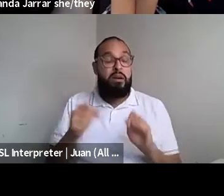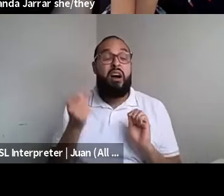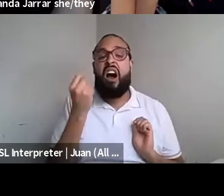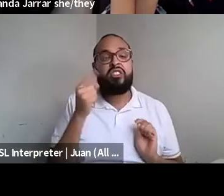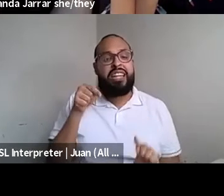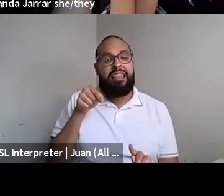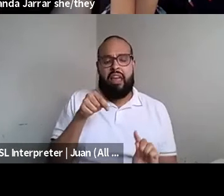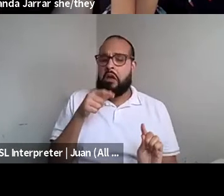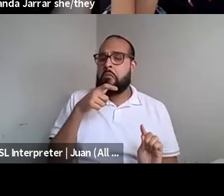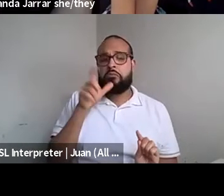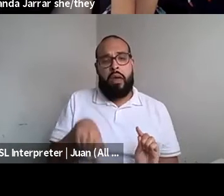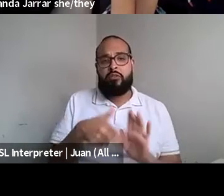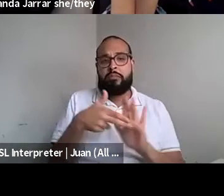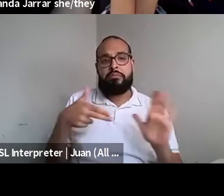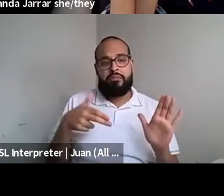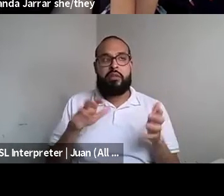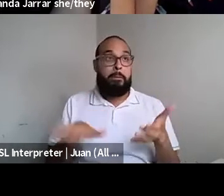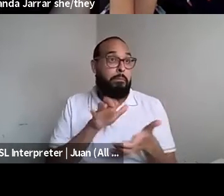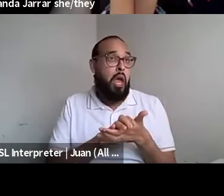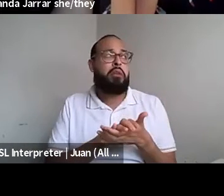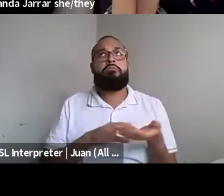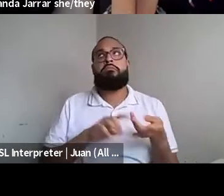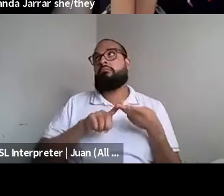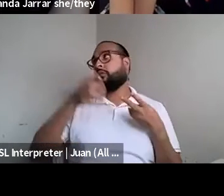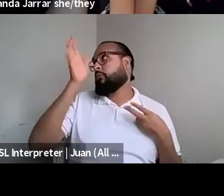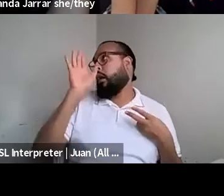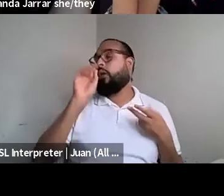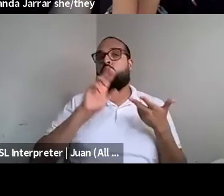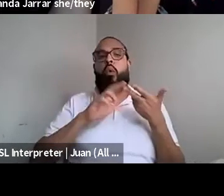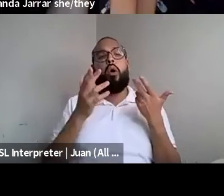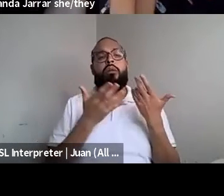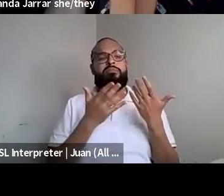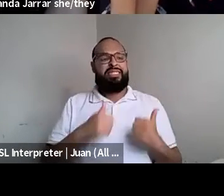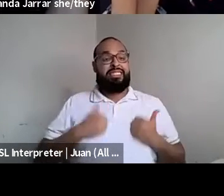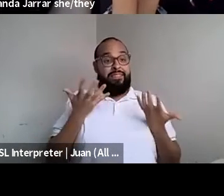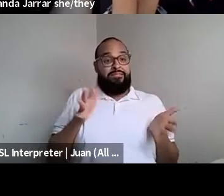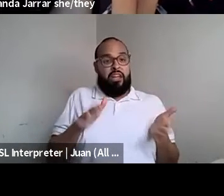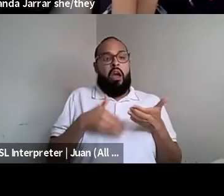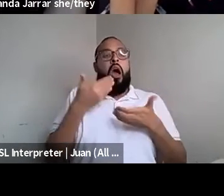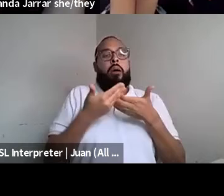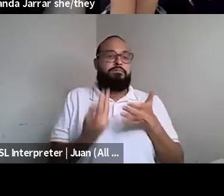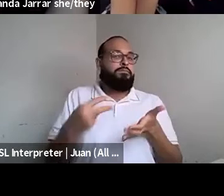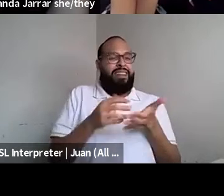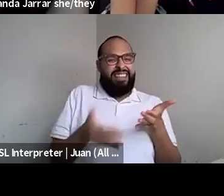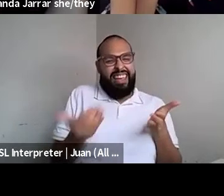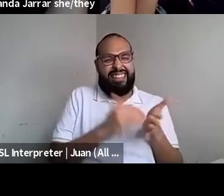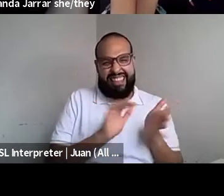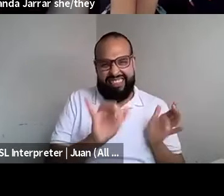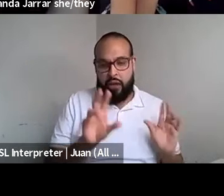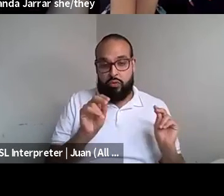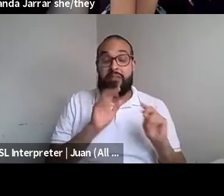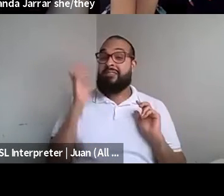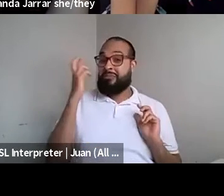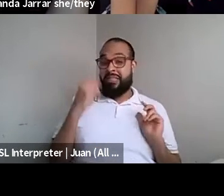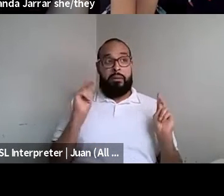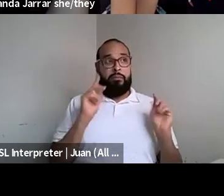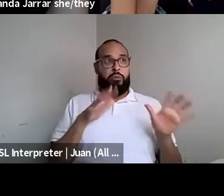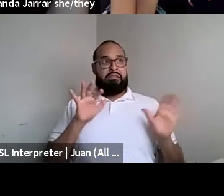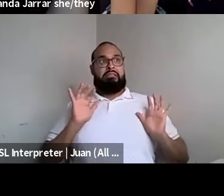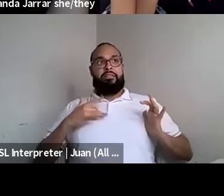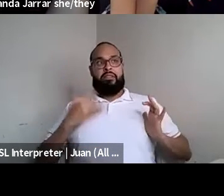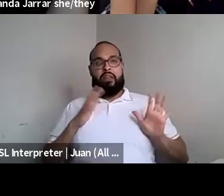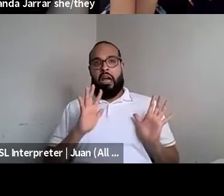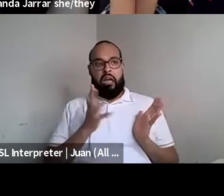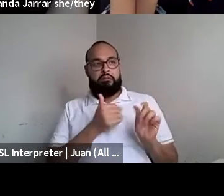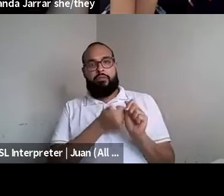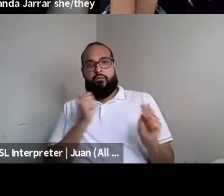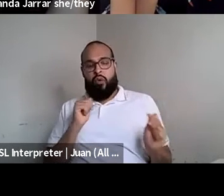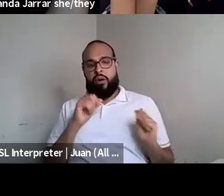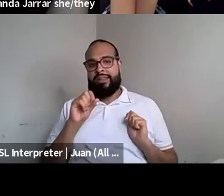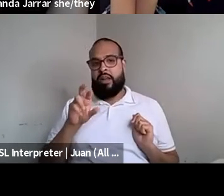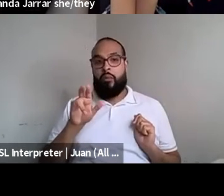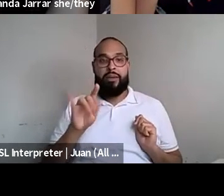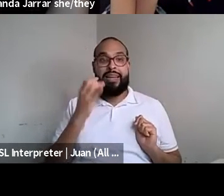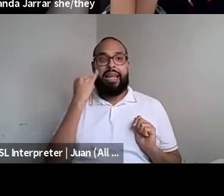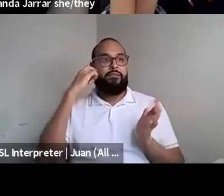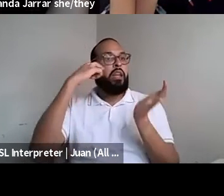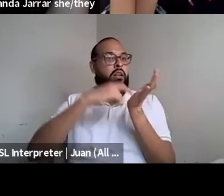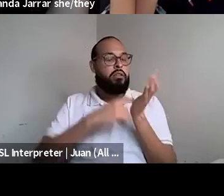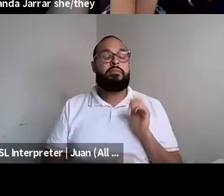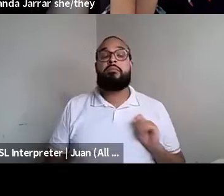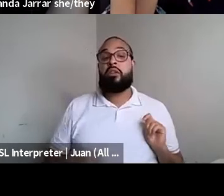Kenyon Farrow (he/him/his): Have to be called marriage, nor God nor an afterlife. This is the reason why the erotic is so feared and often so regulated to the bedroom alone when it is recognized at all for once we begin to fully